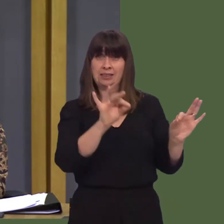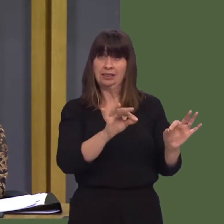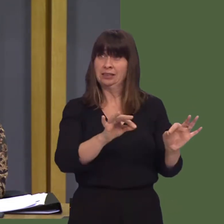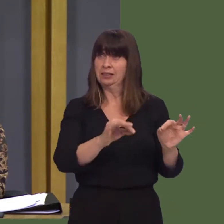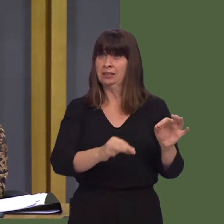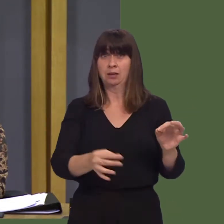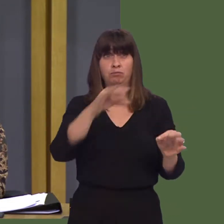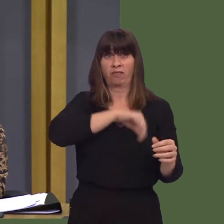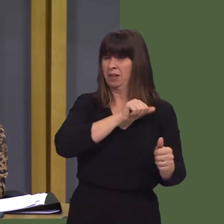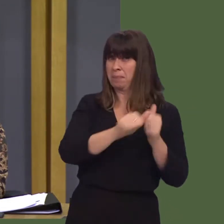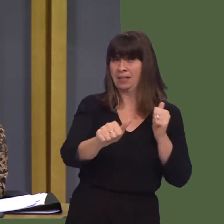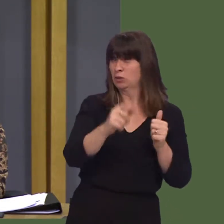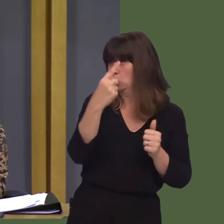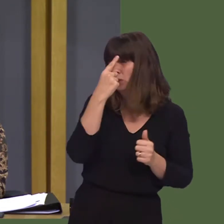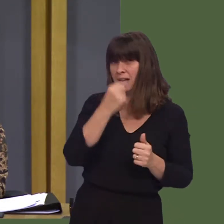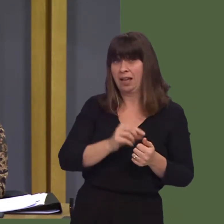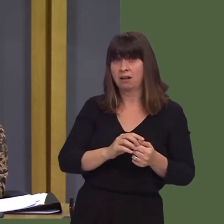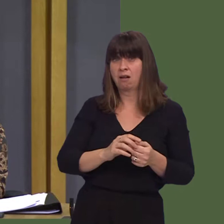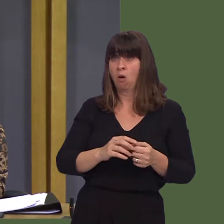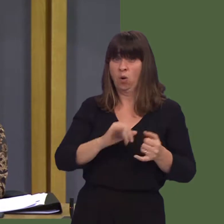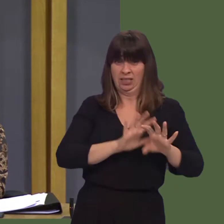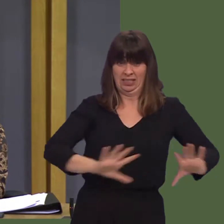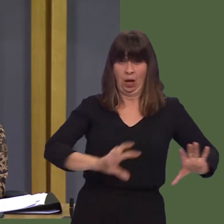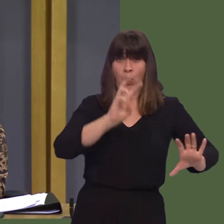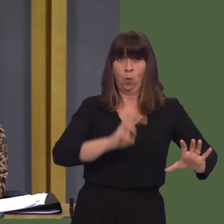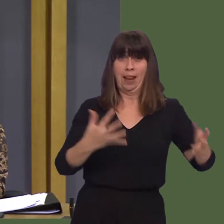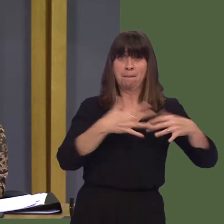You could double the amount of investment in the south Wales metro and have money left